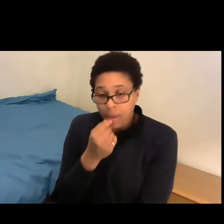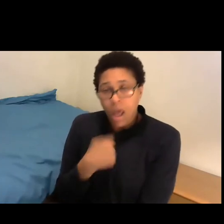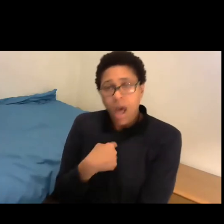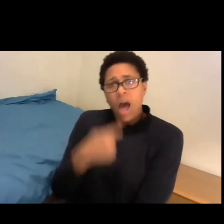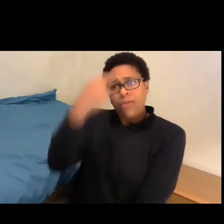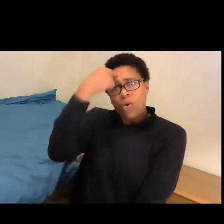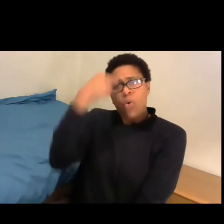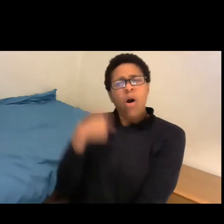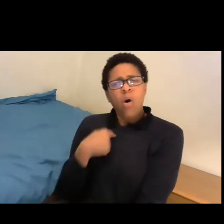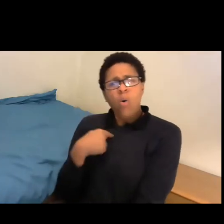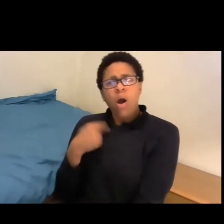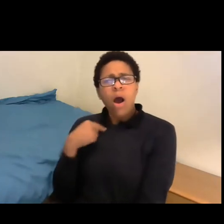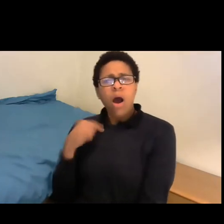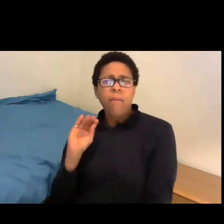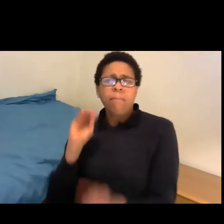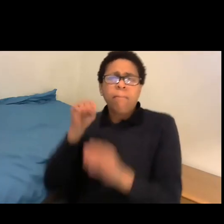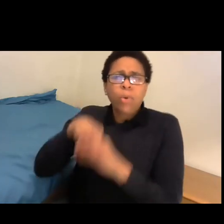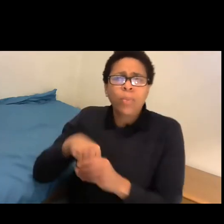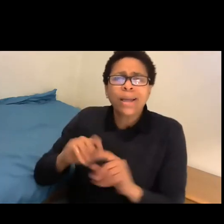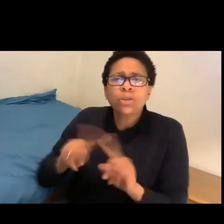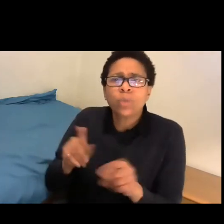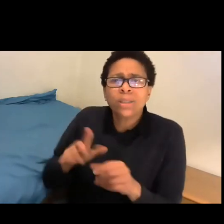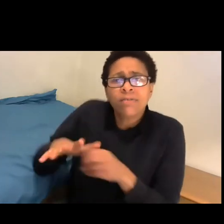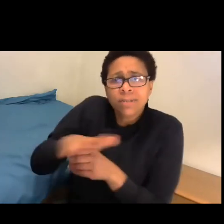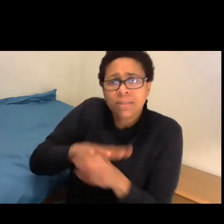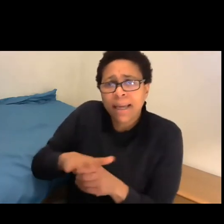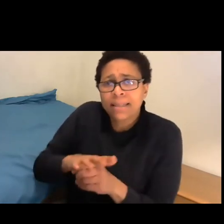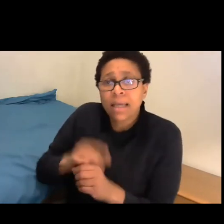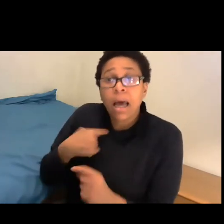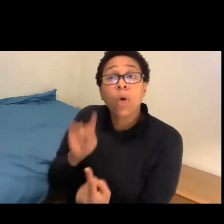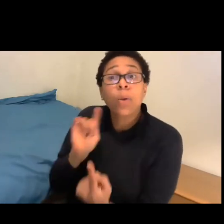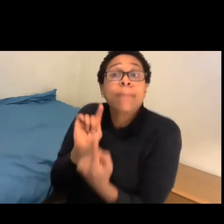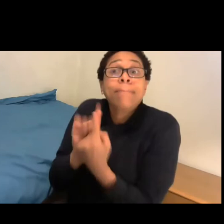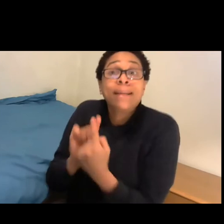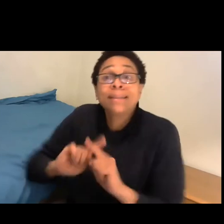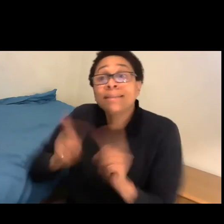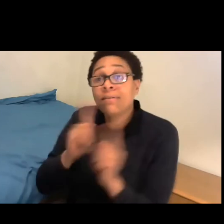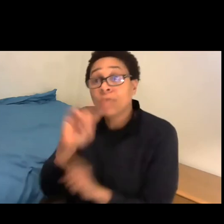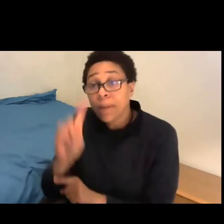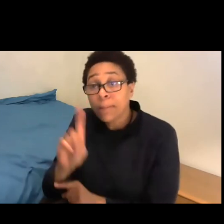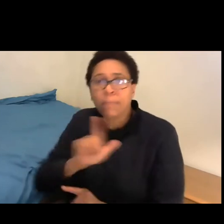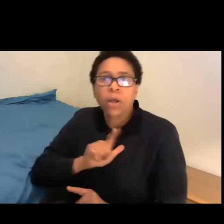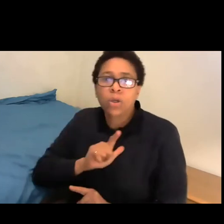different space, I'm meeting completely different people, I'm doing something completely different. But recently, I've